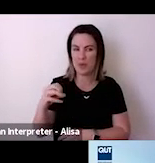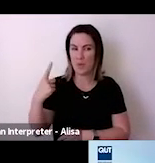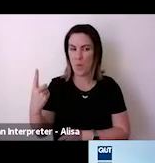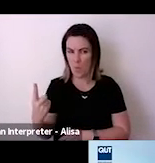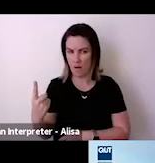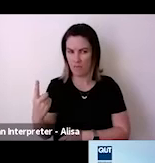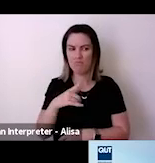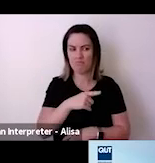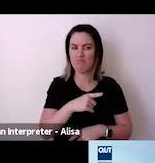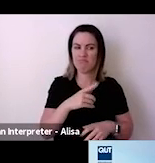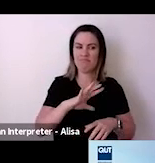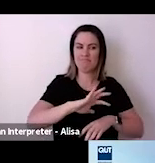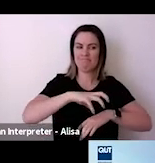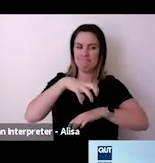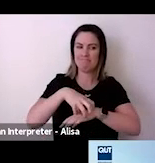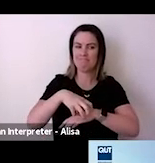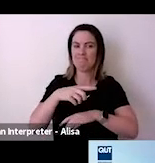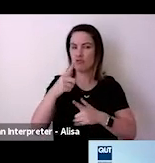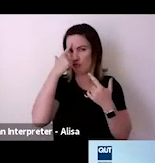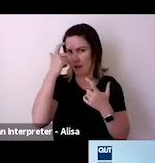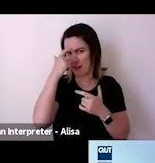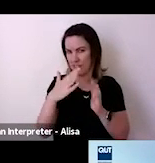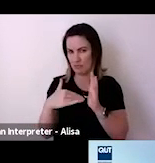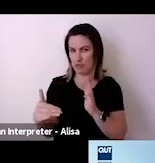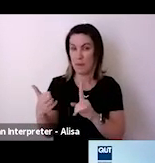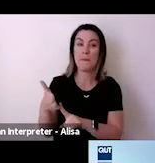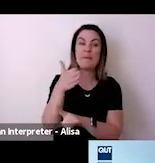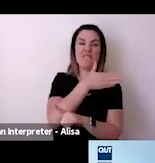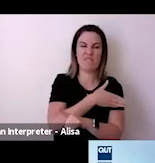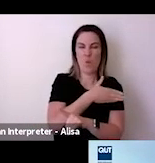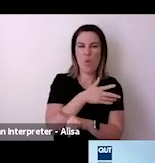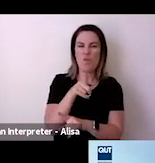industry spirit prior to that, all the study areas were included in a more traditional bachelor of arts.